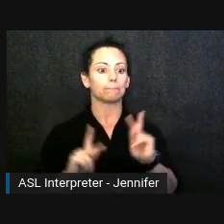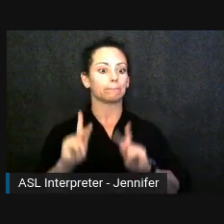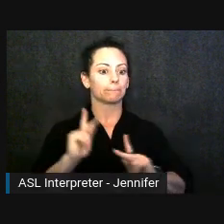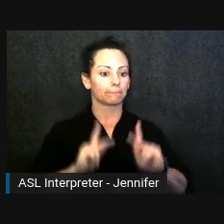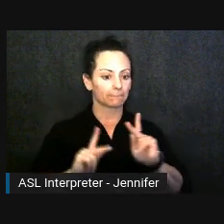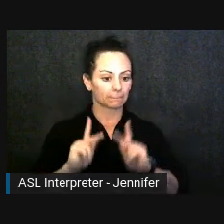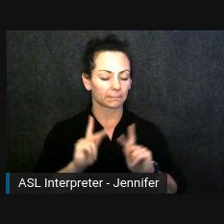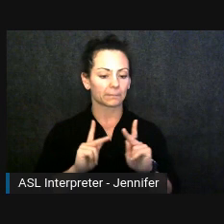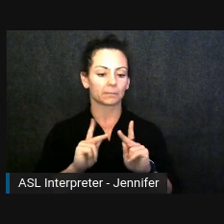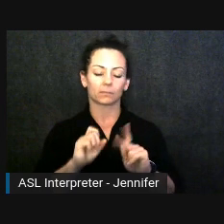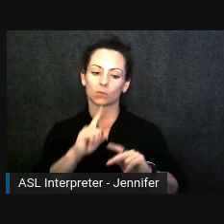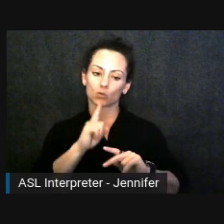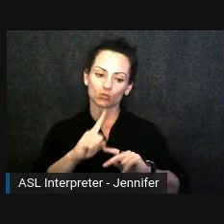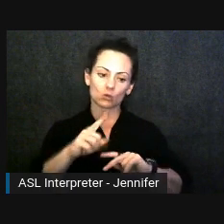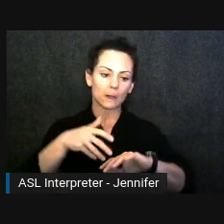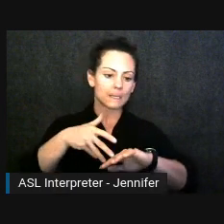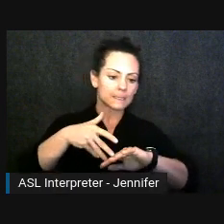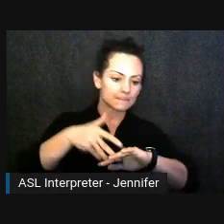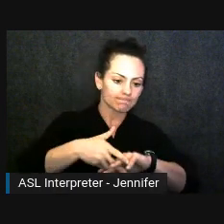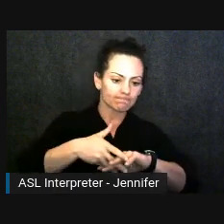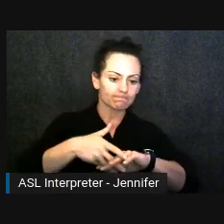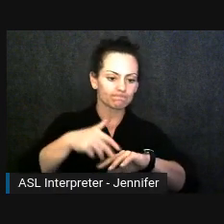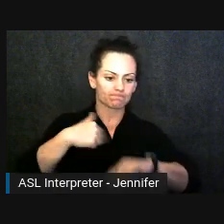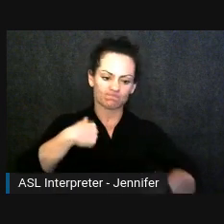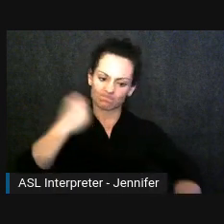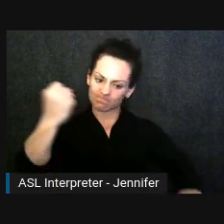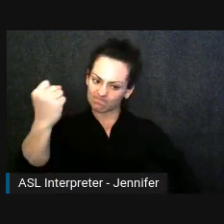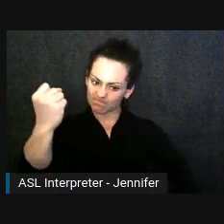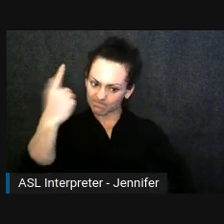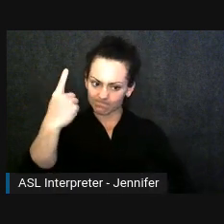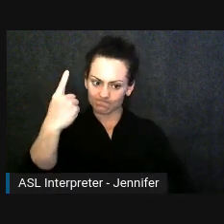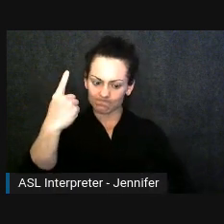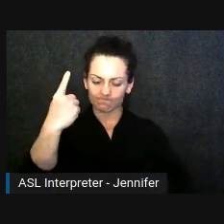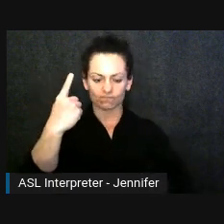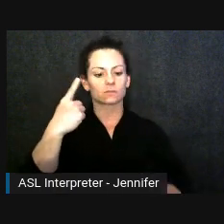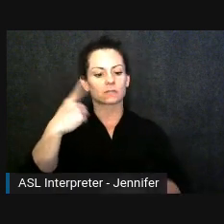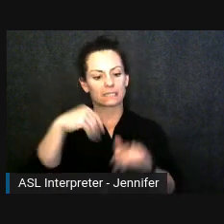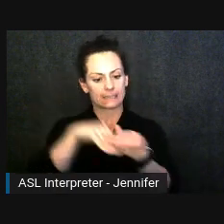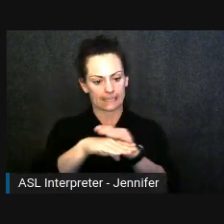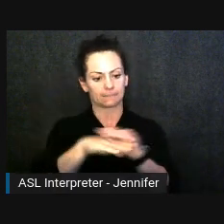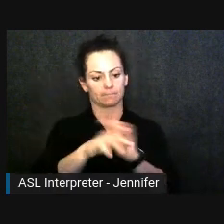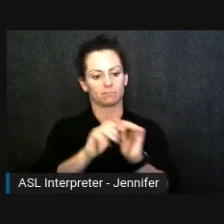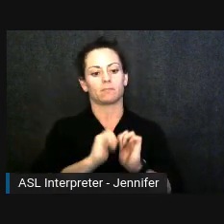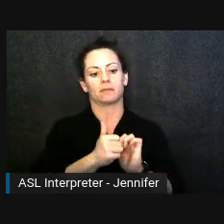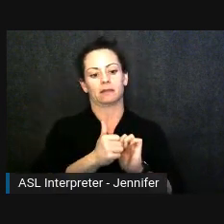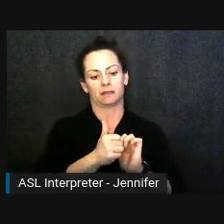and understand what the necessary requirements for accessibility are so other accessibility experts on staff.